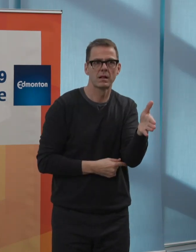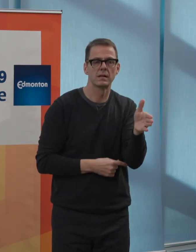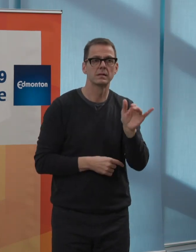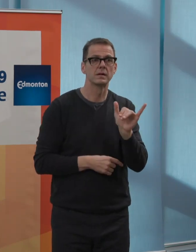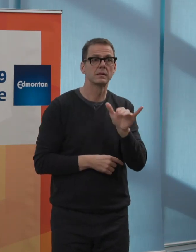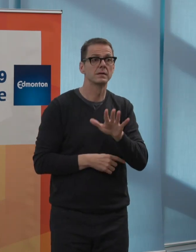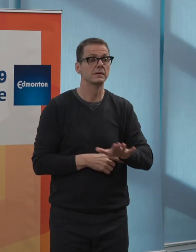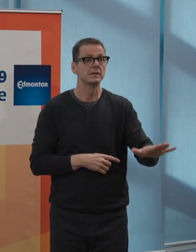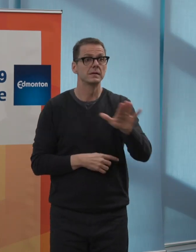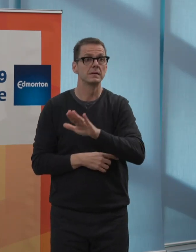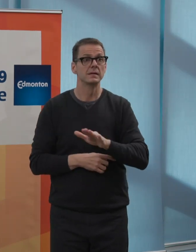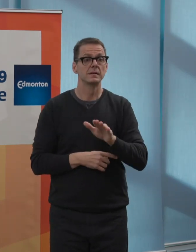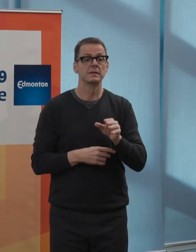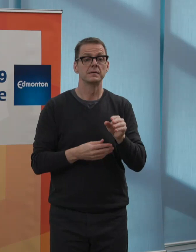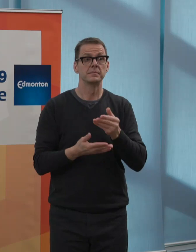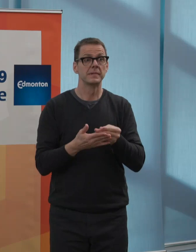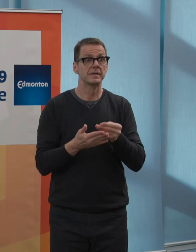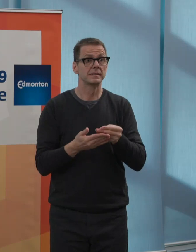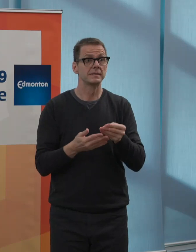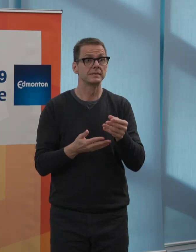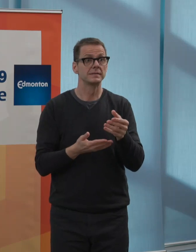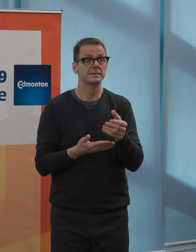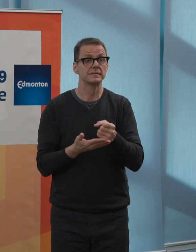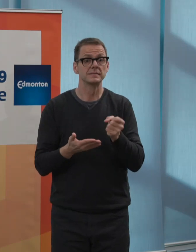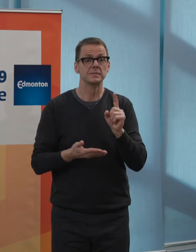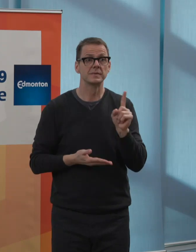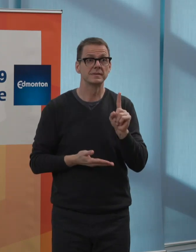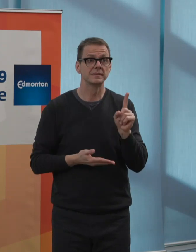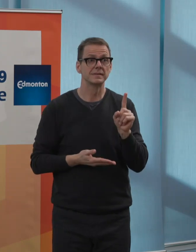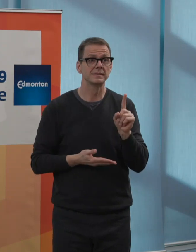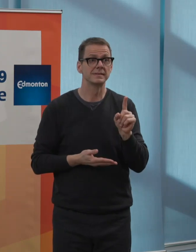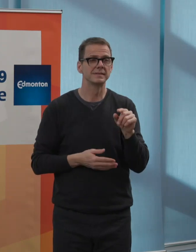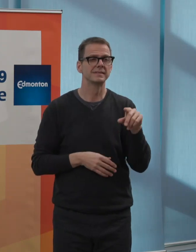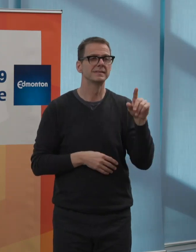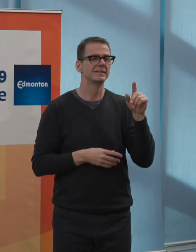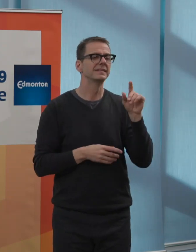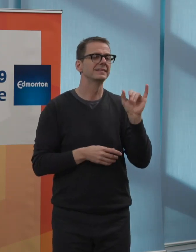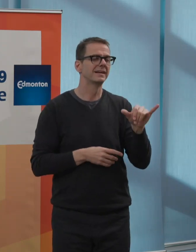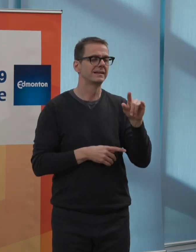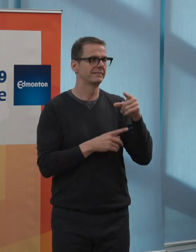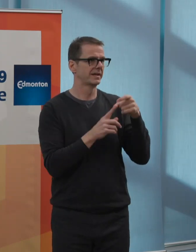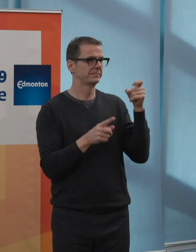to run deficits so we have lexif s Lex less flexibility than other orders of